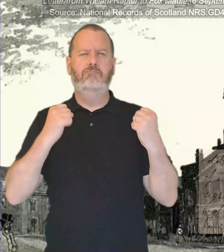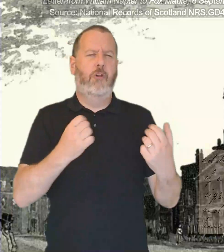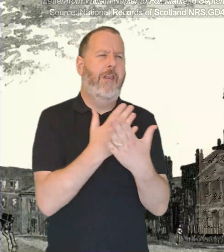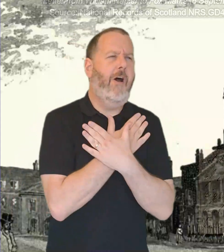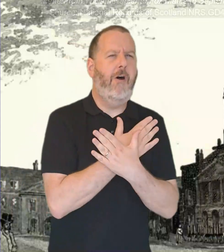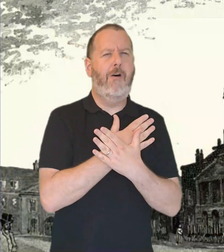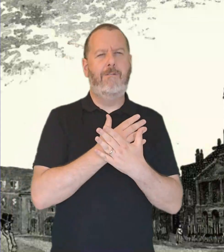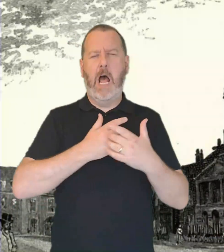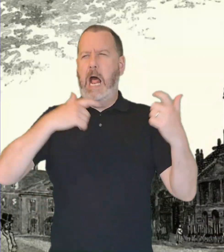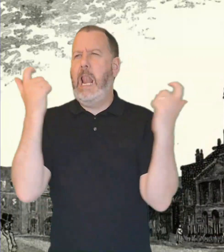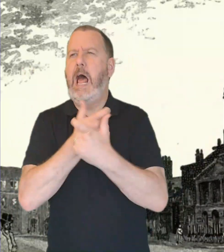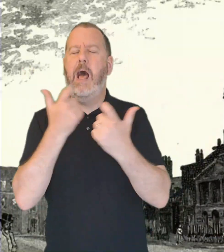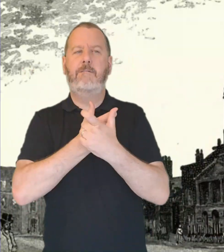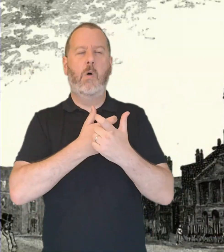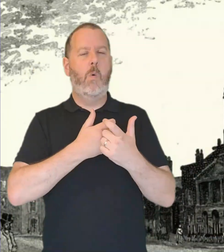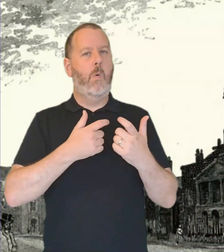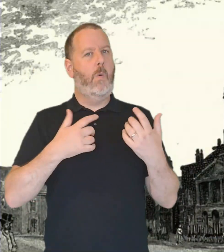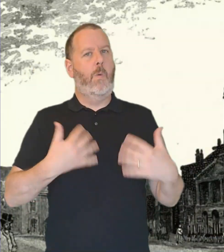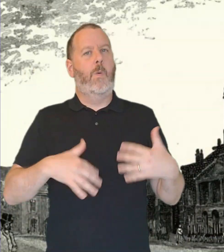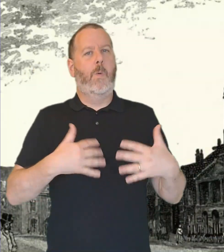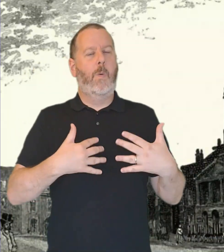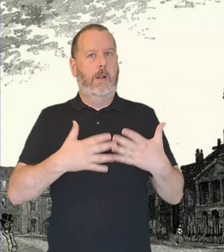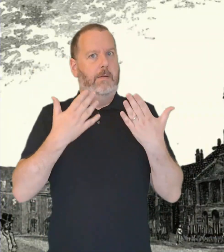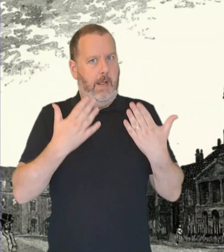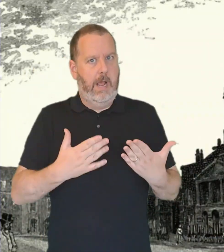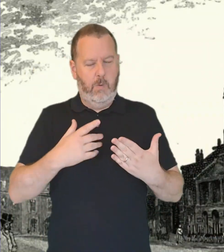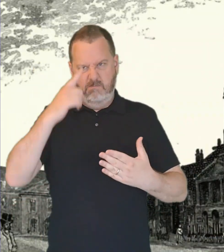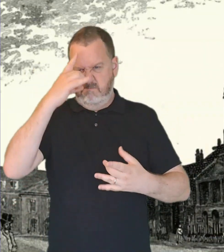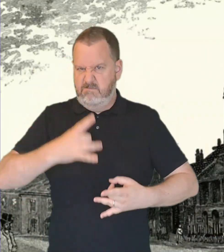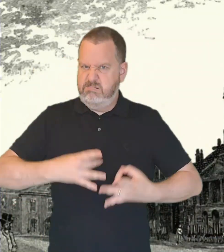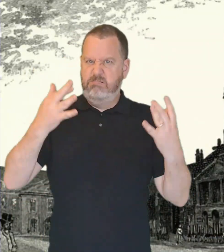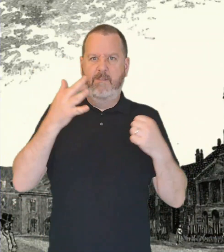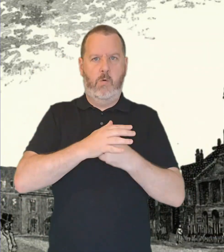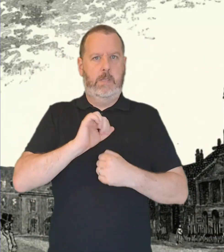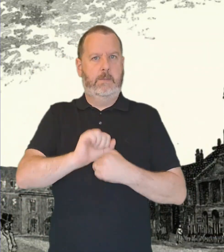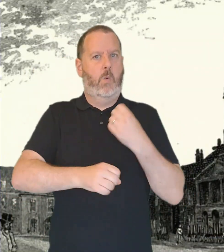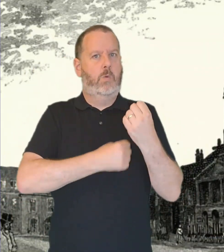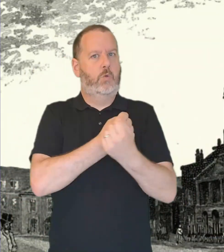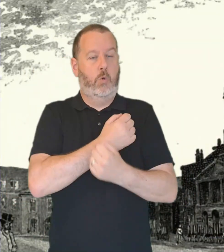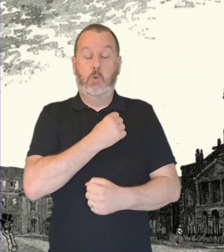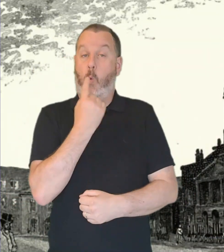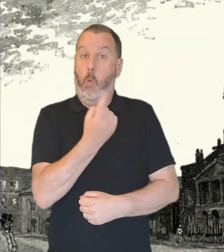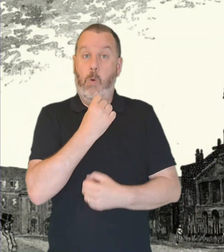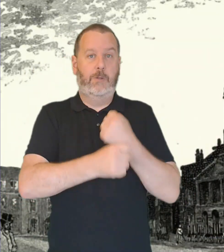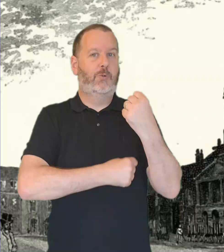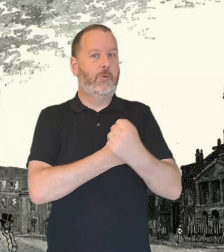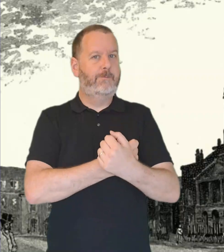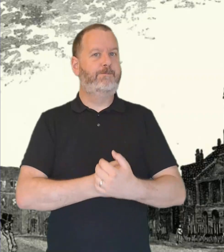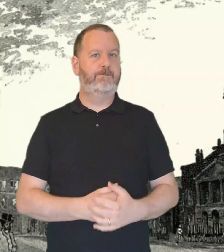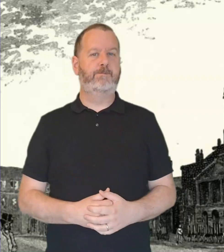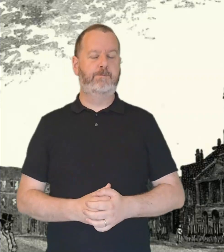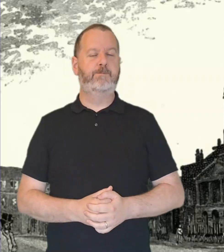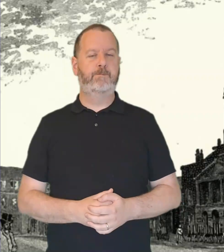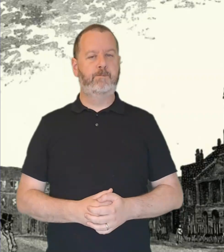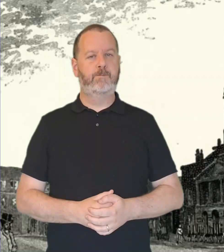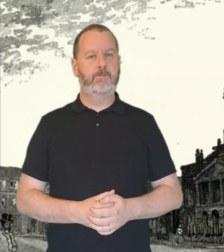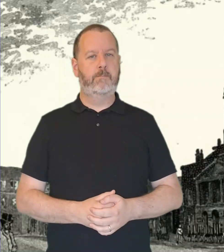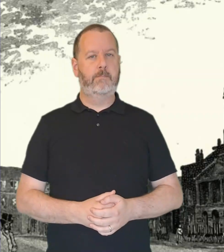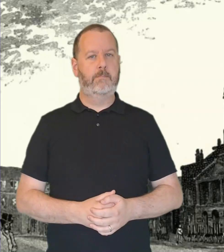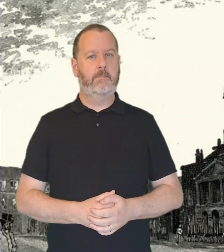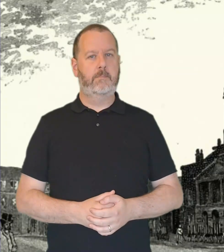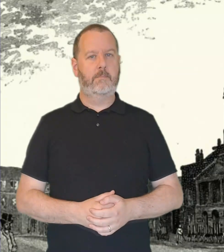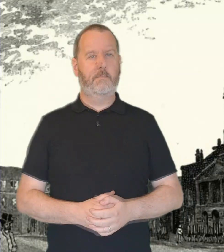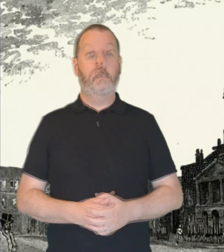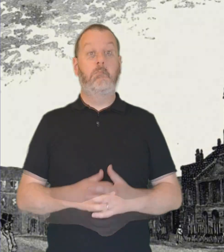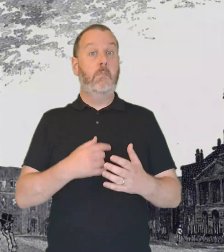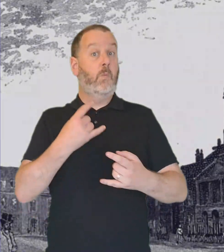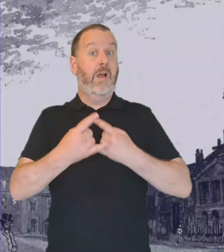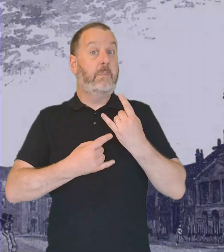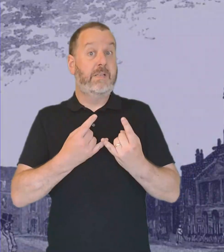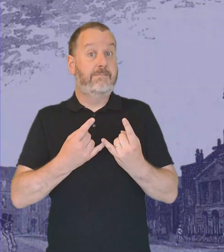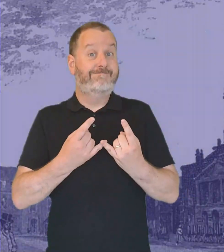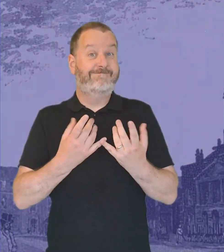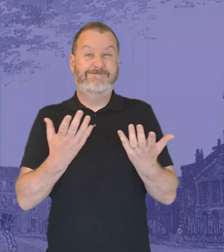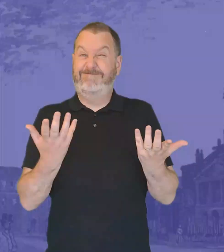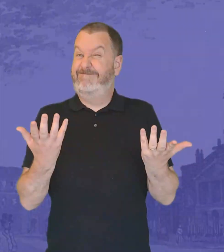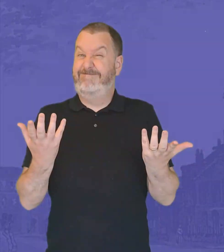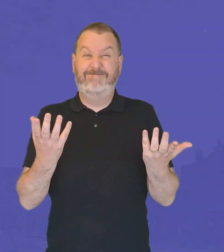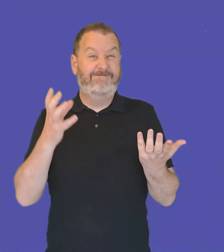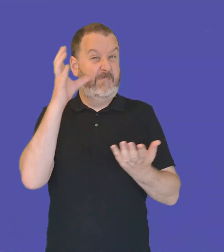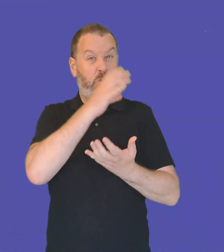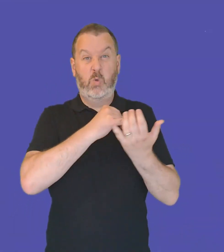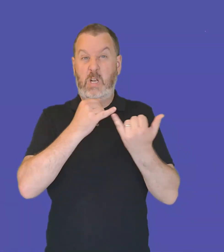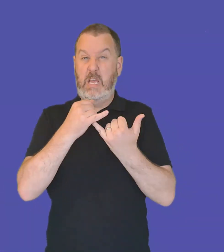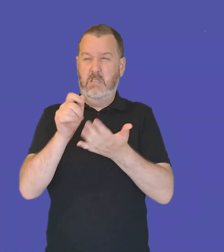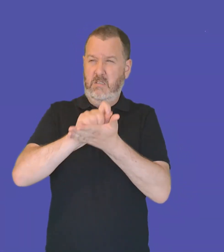whether in love of family, anger at injustice, or his sense of fun.